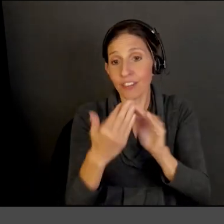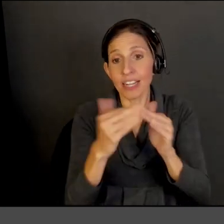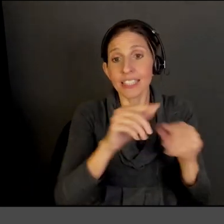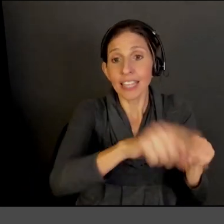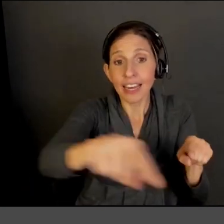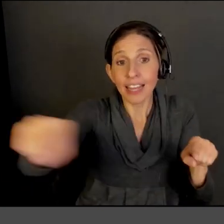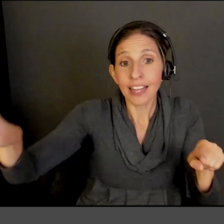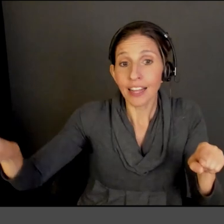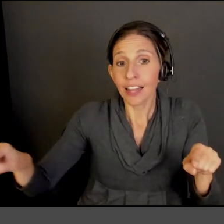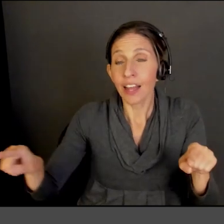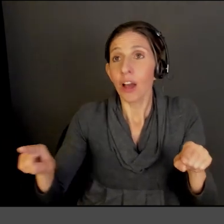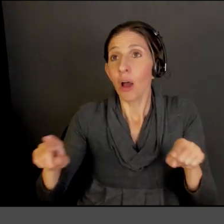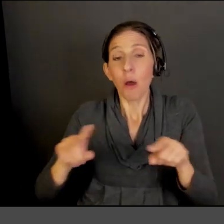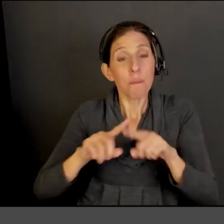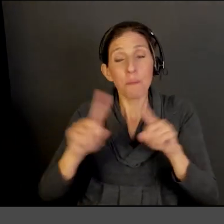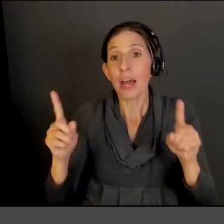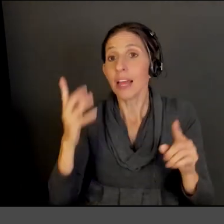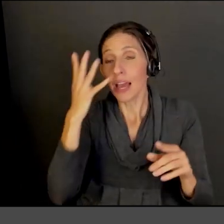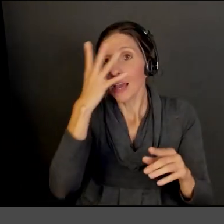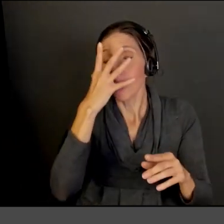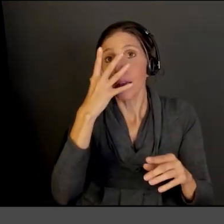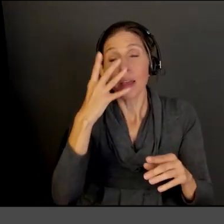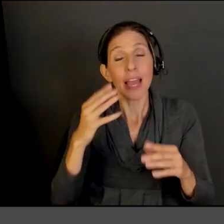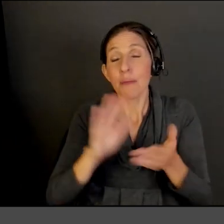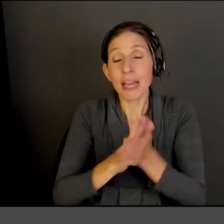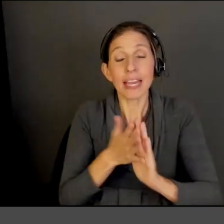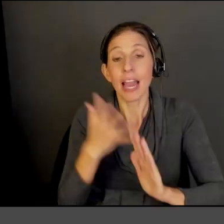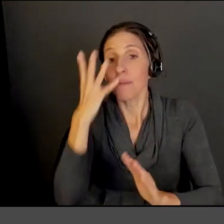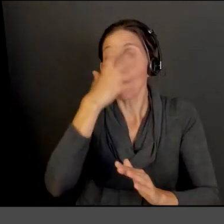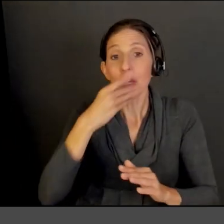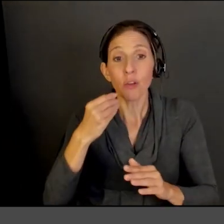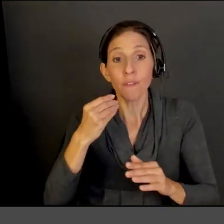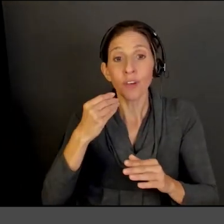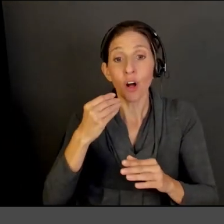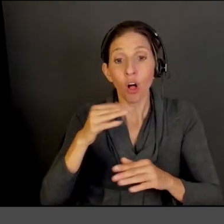NATIONAL INTERNATIONAL MOVEMENT WITH THE MEXICO AND LATIN AMERICA.